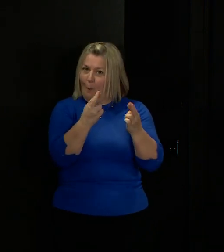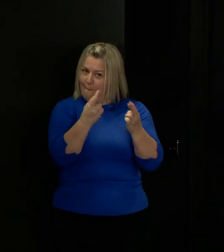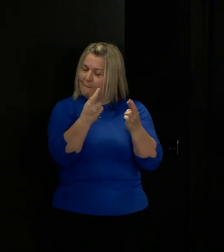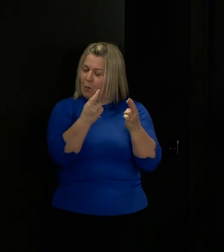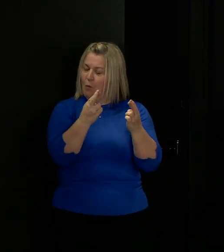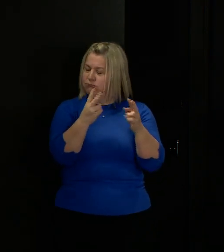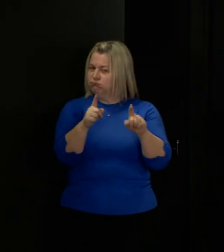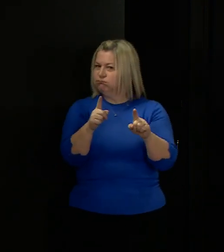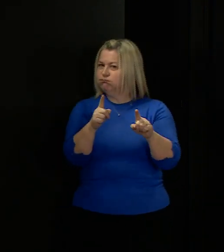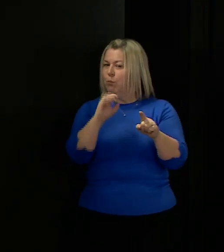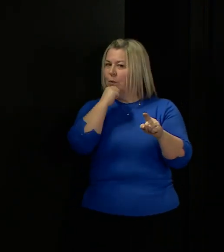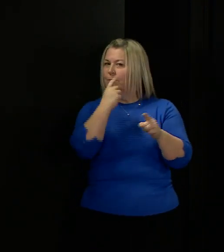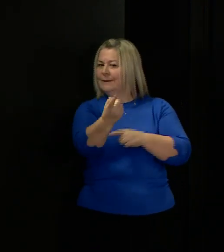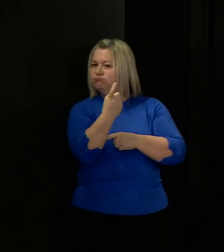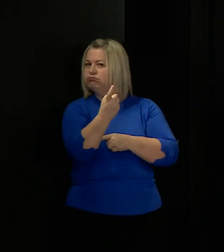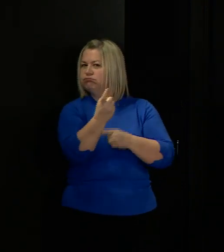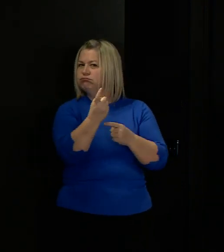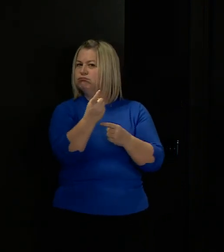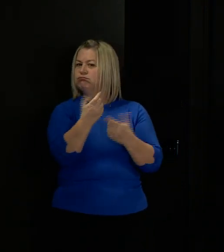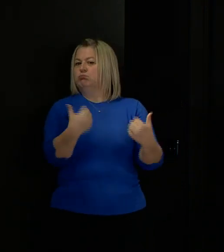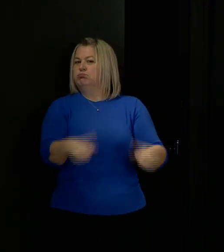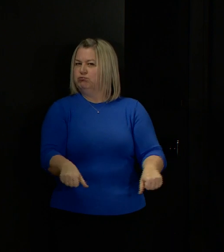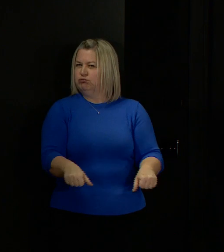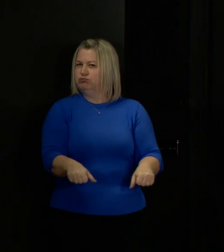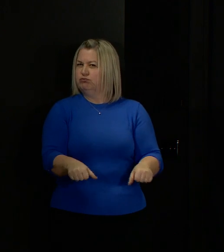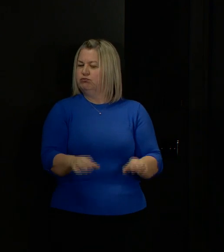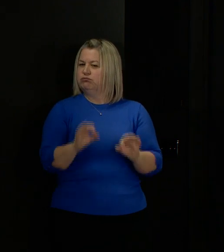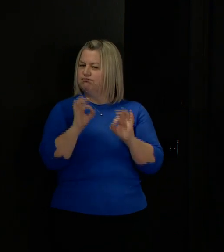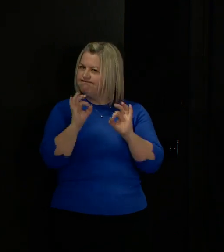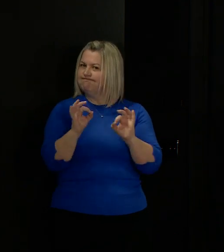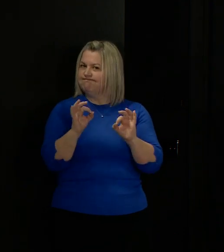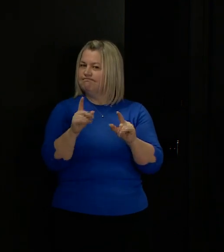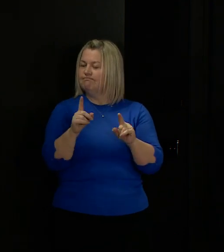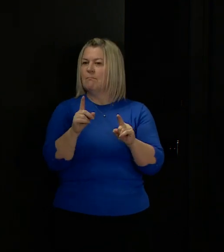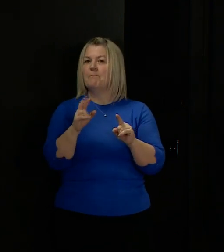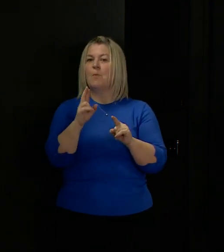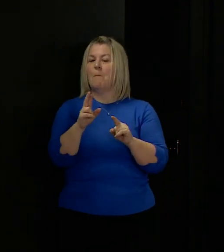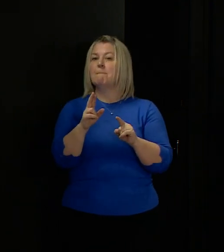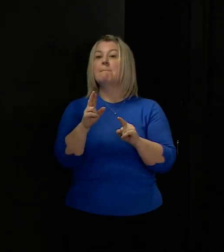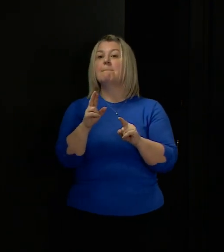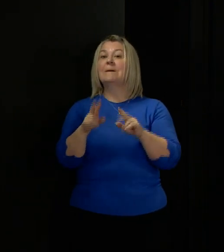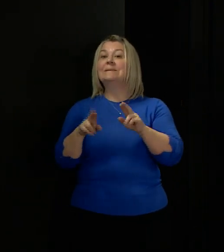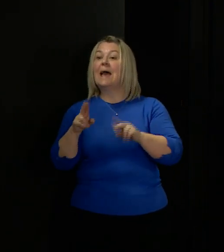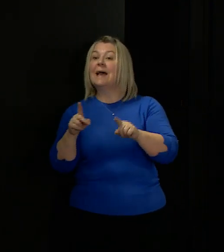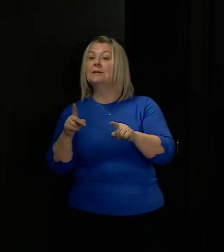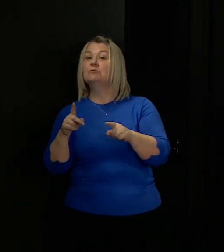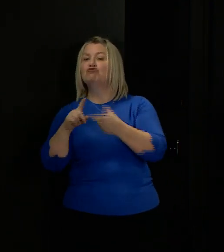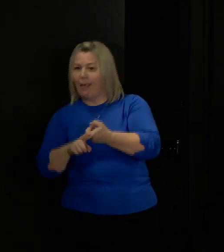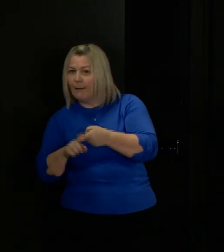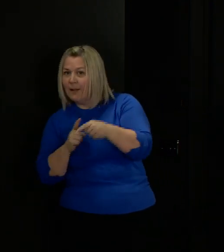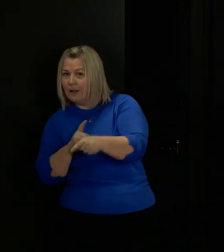keep a very close eye on the developments in this area just to see exactly when were likely to have a test which is reliable enough to detect not